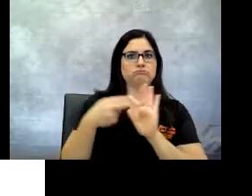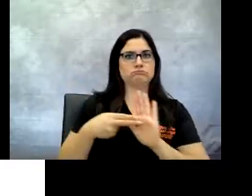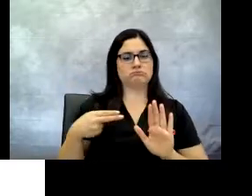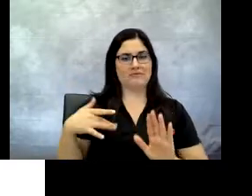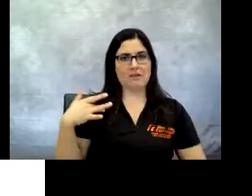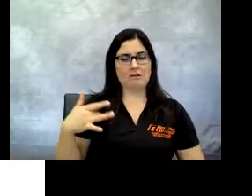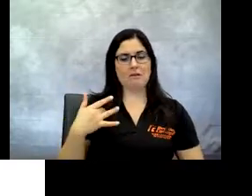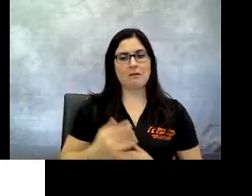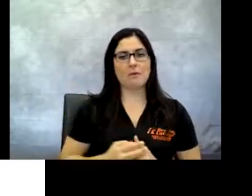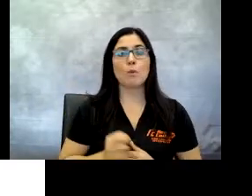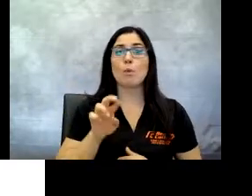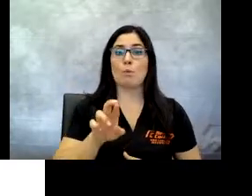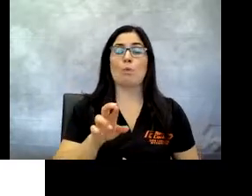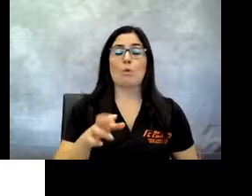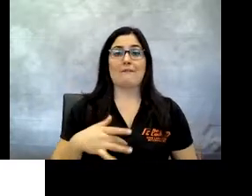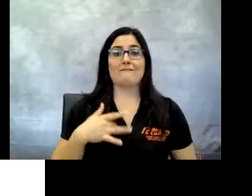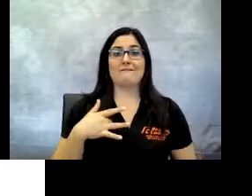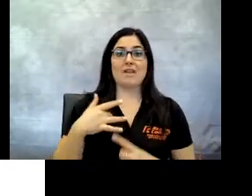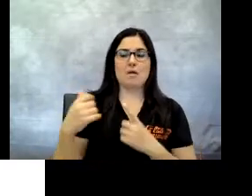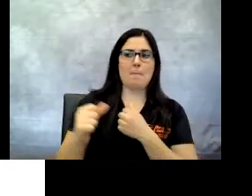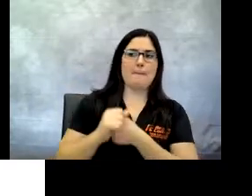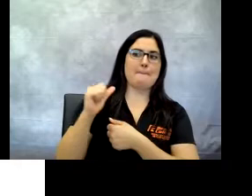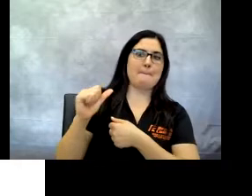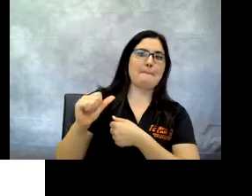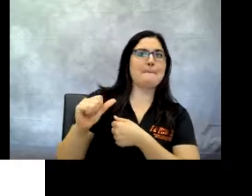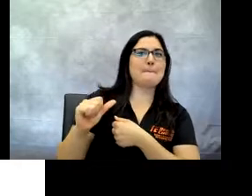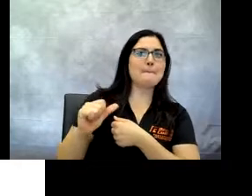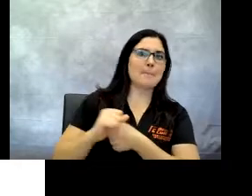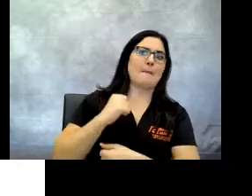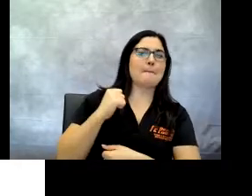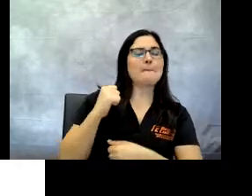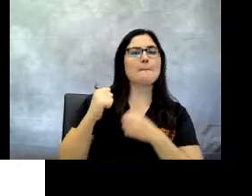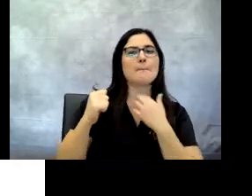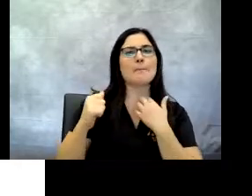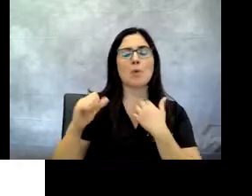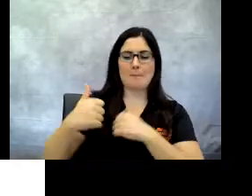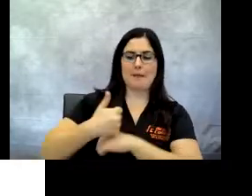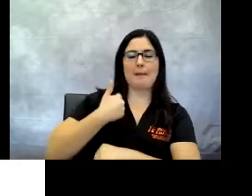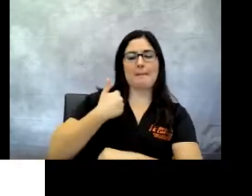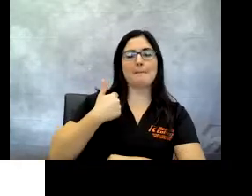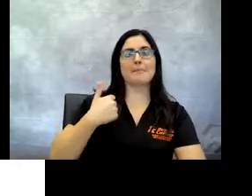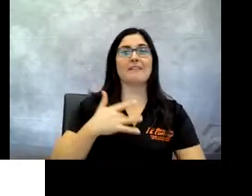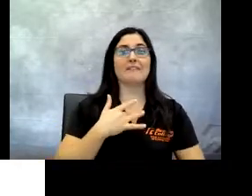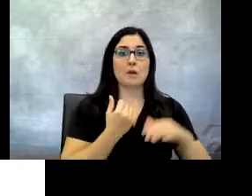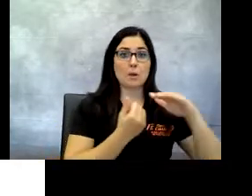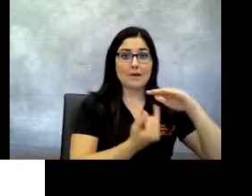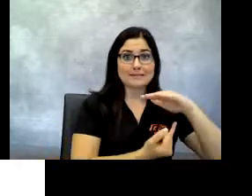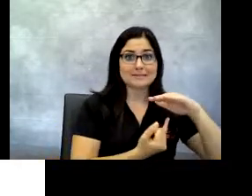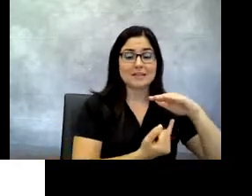They can have a sense of blame that they have a mental illness. They experience social isolation and loneliness.